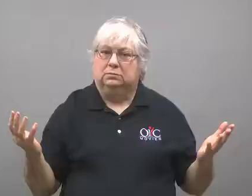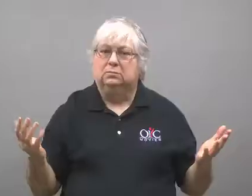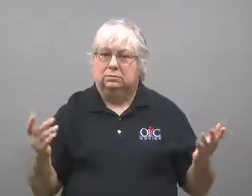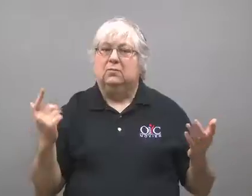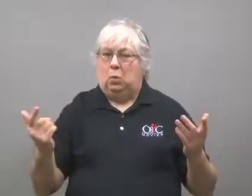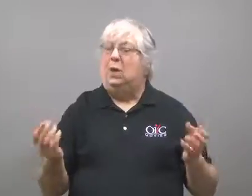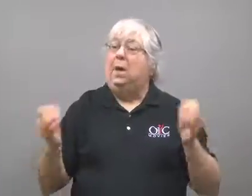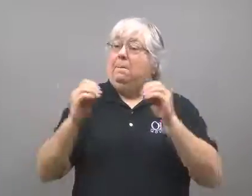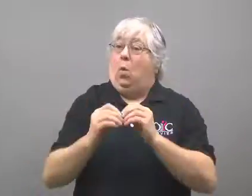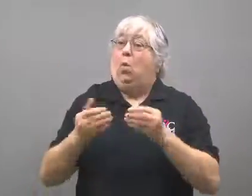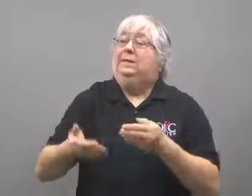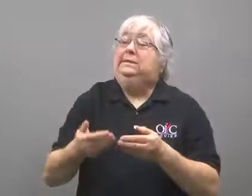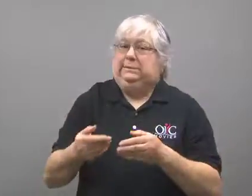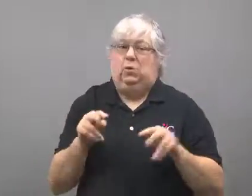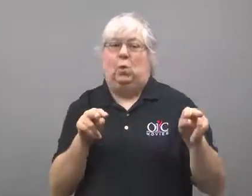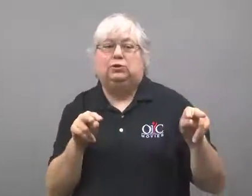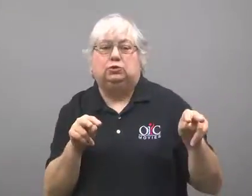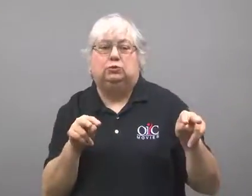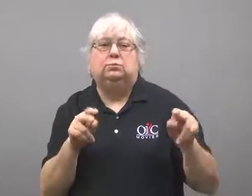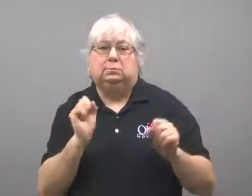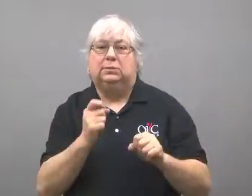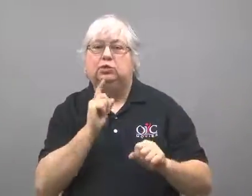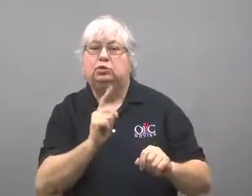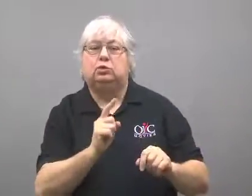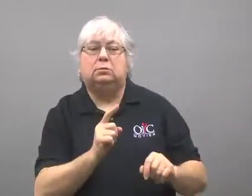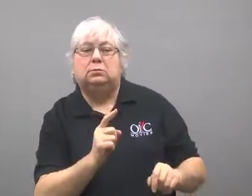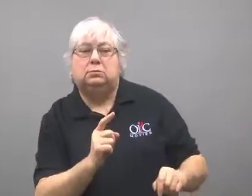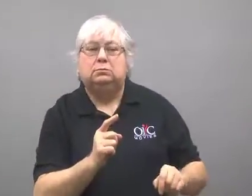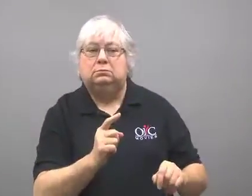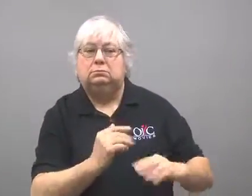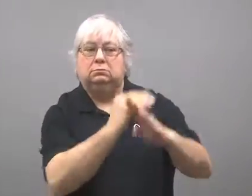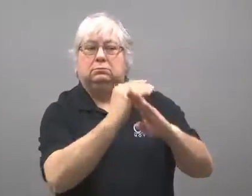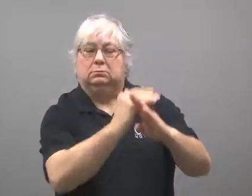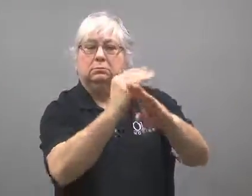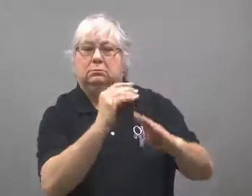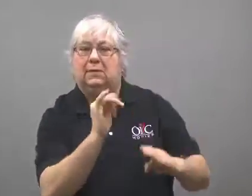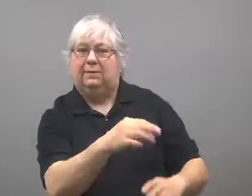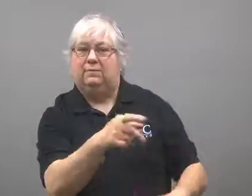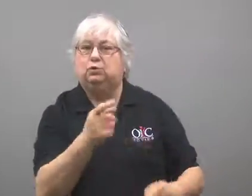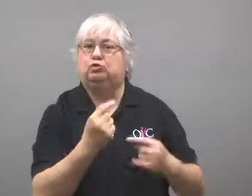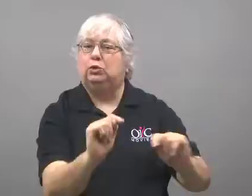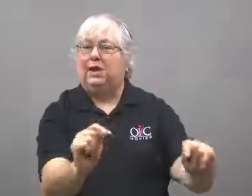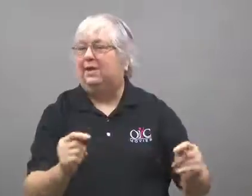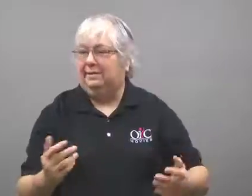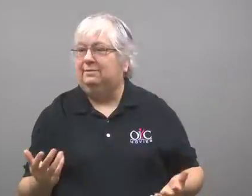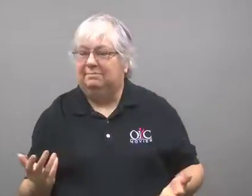It would make it easier to watch over them and block any attempts to make a weapon.